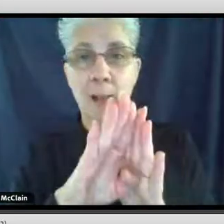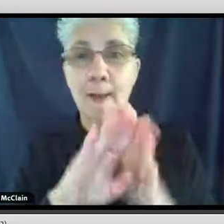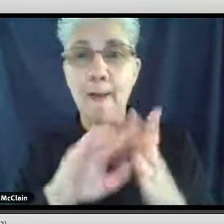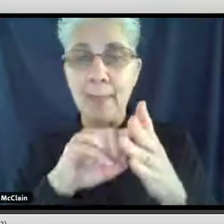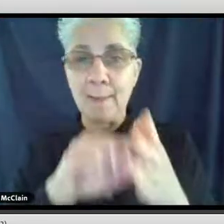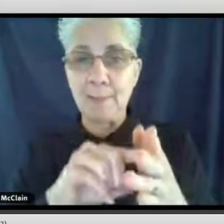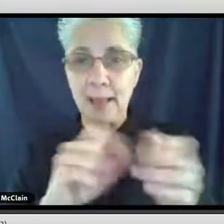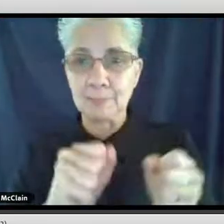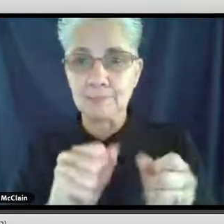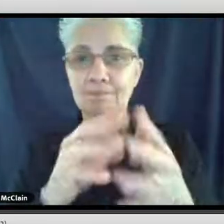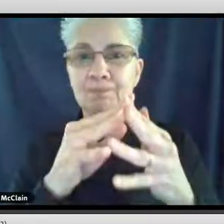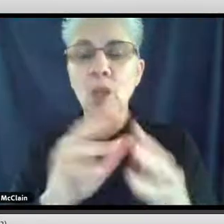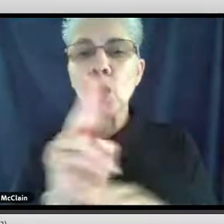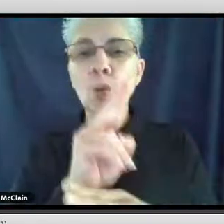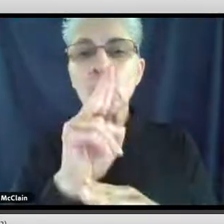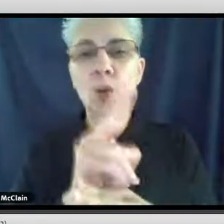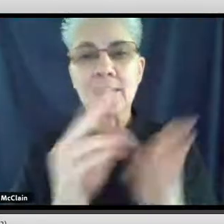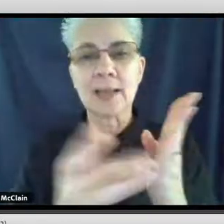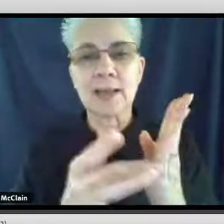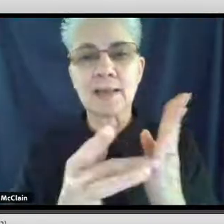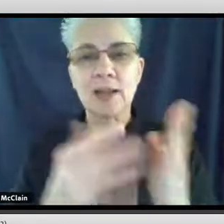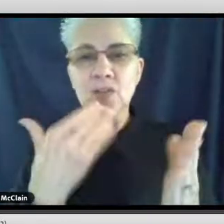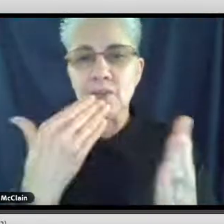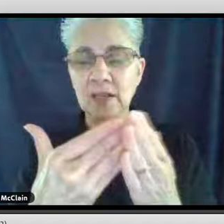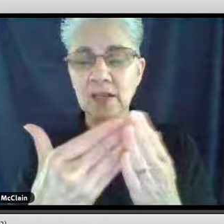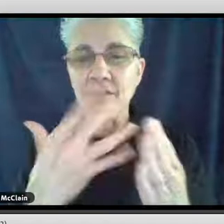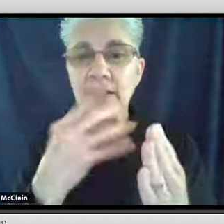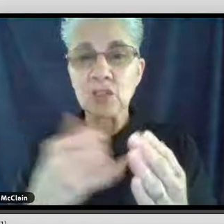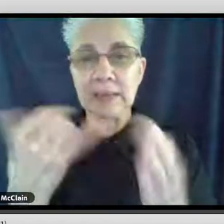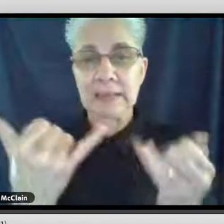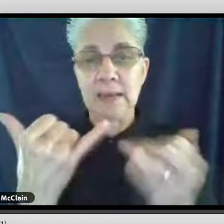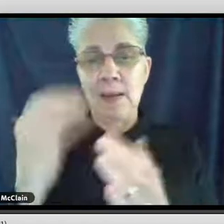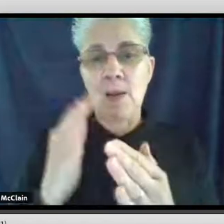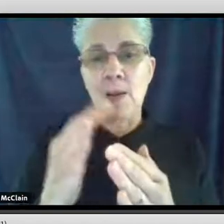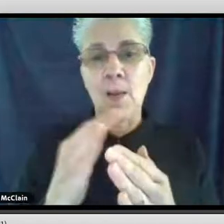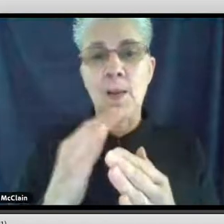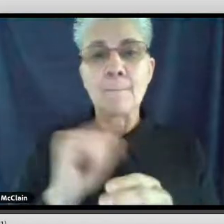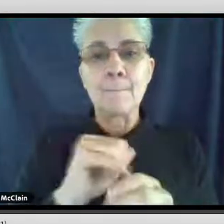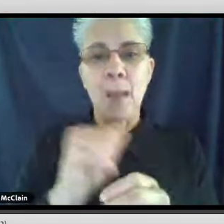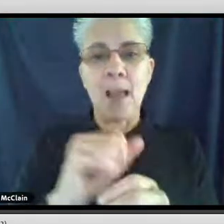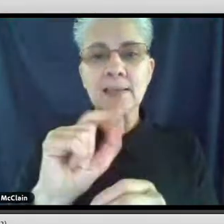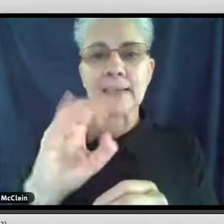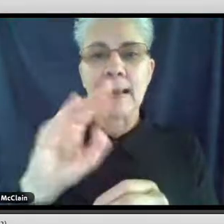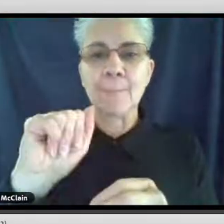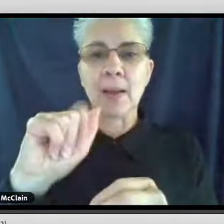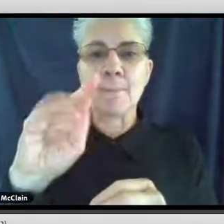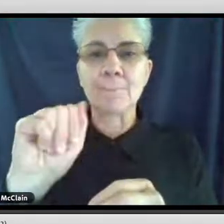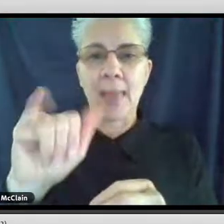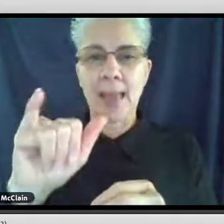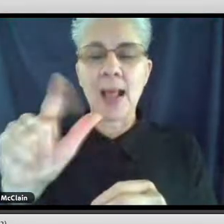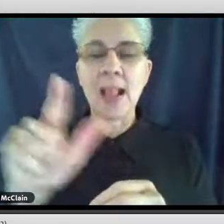implement and utilize technology effectively. Previously, she was employed by the Tampa Bay Library Consortium